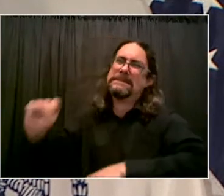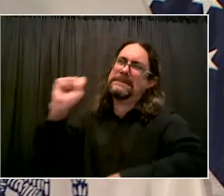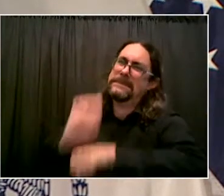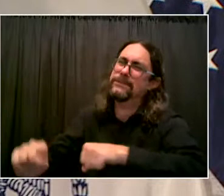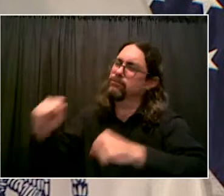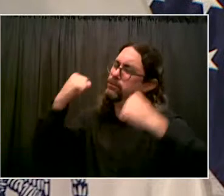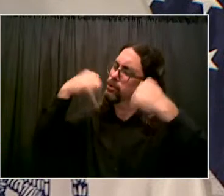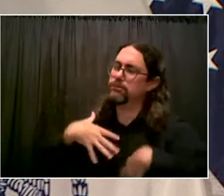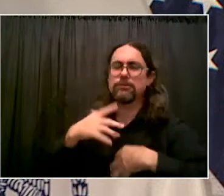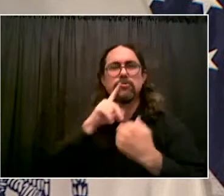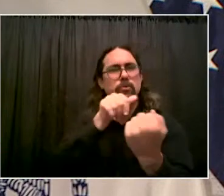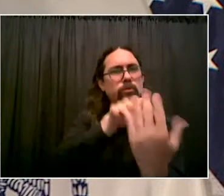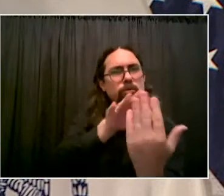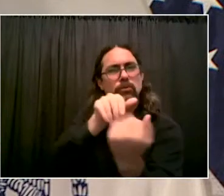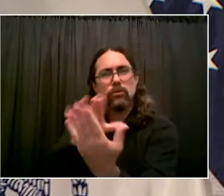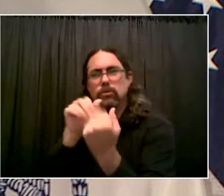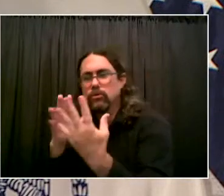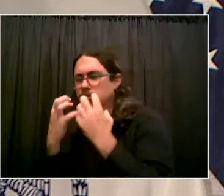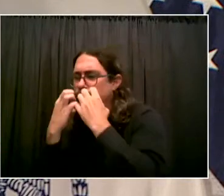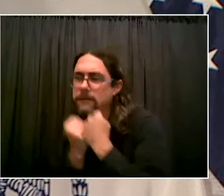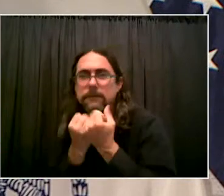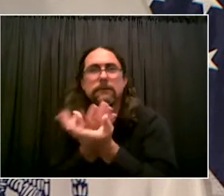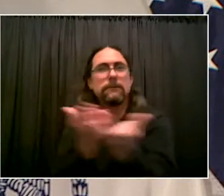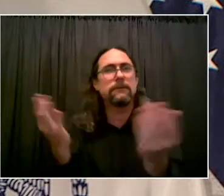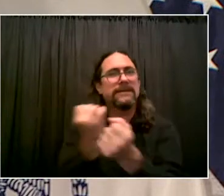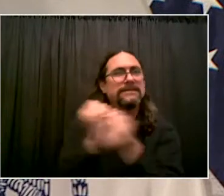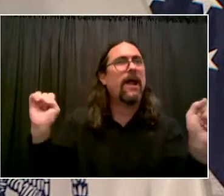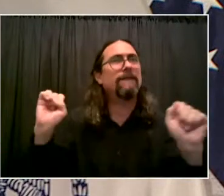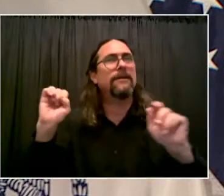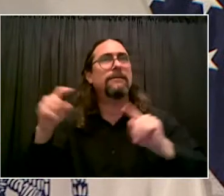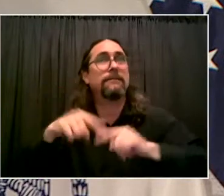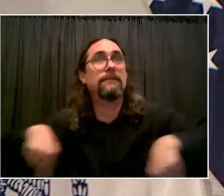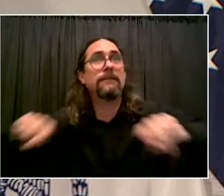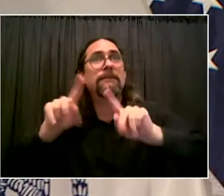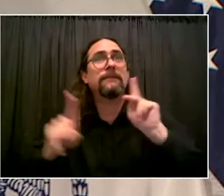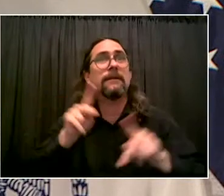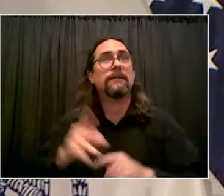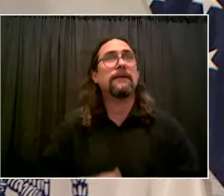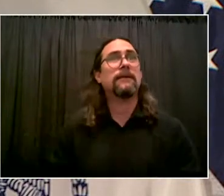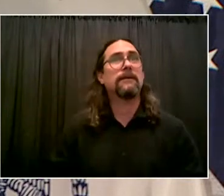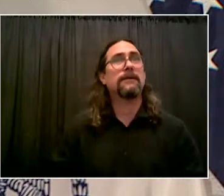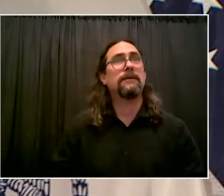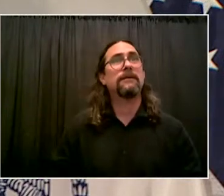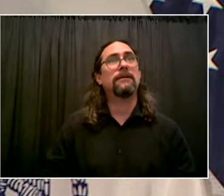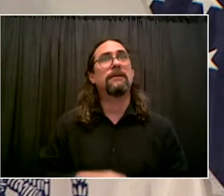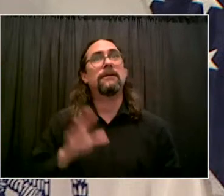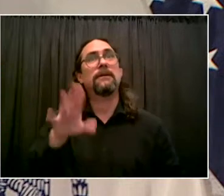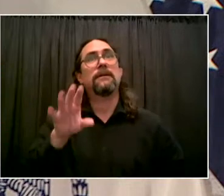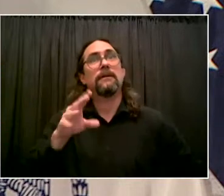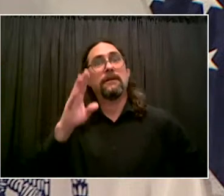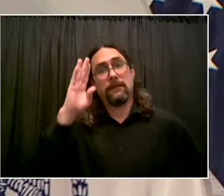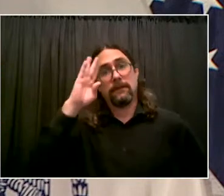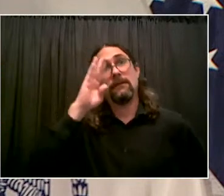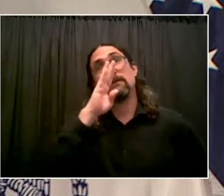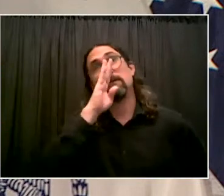SINGLE DAY. SO MUCH IS MOVING IN THE RIGHT DIREIOCTN, WHAT I DO THINK IS TR, UESONJA,